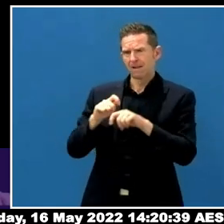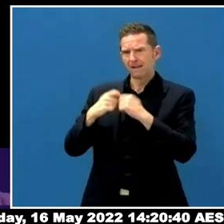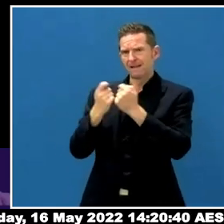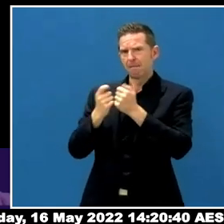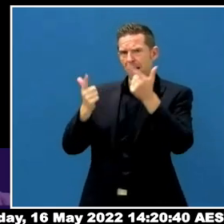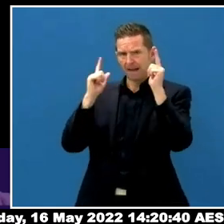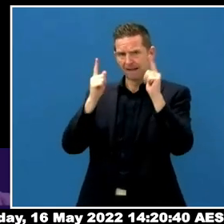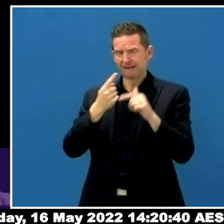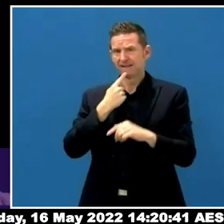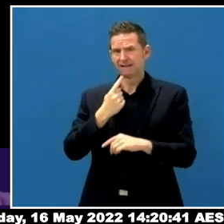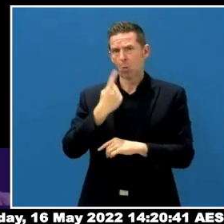activity fees.